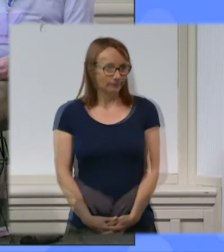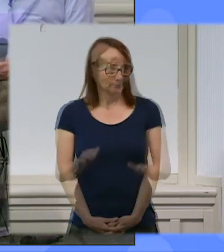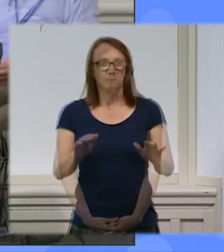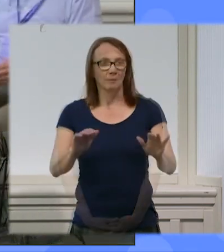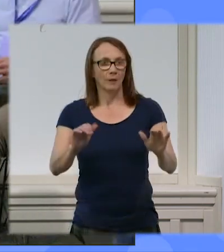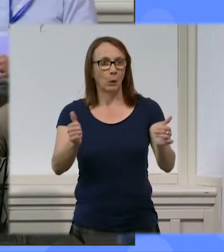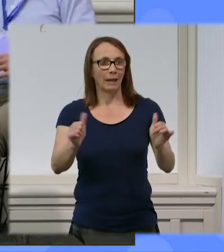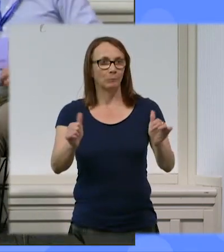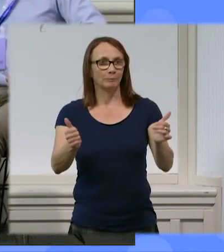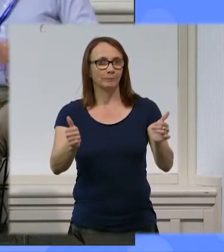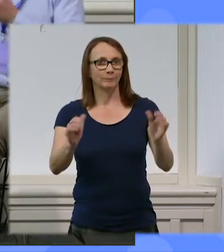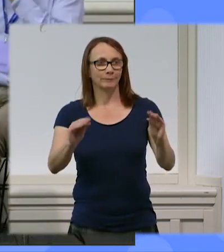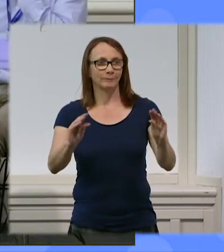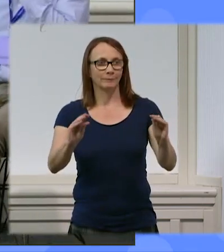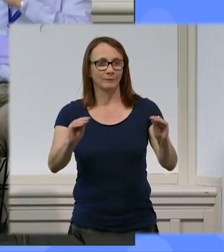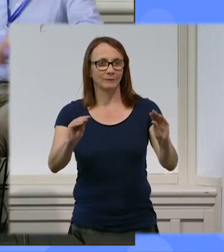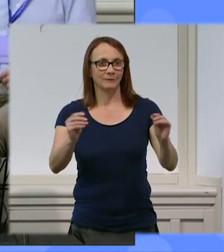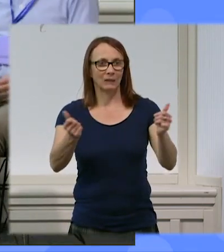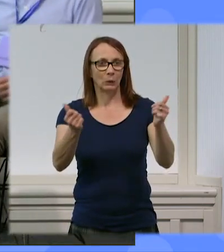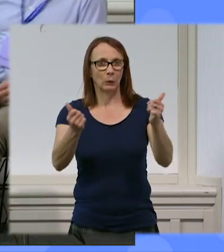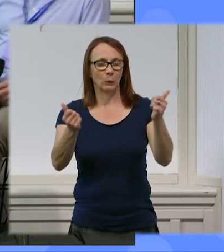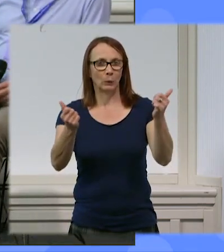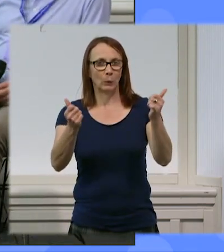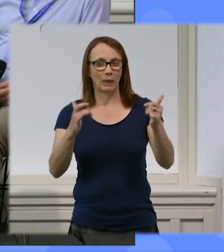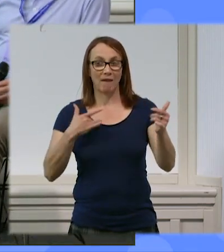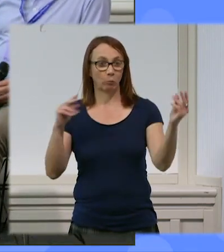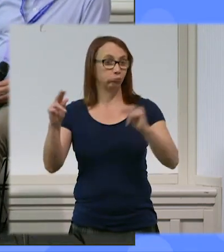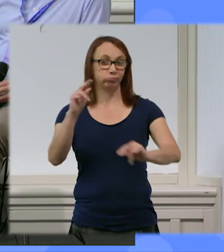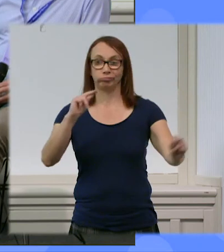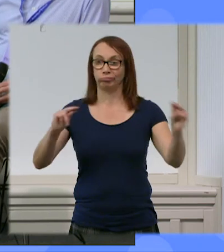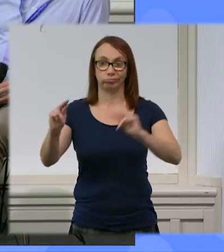I get the sense from the lively debate that there is a lot of questioning